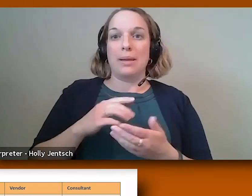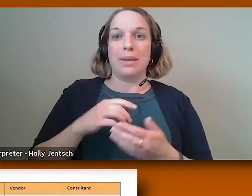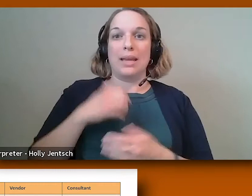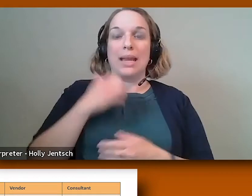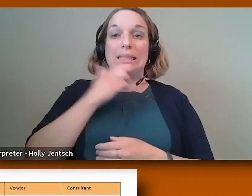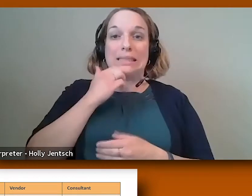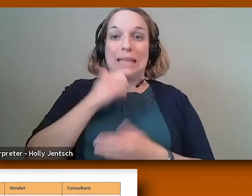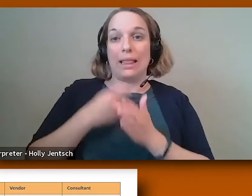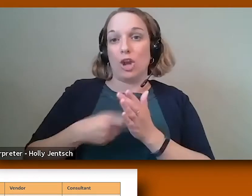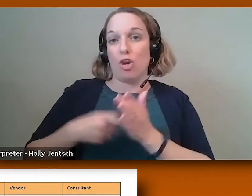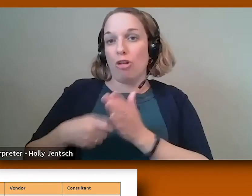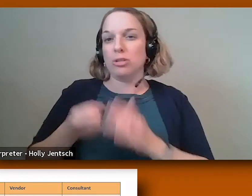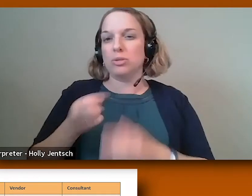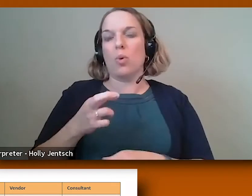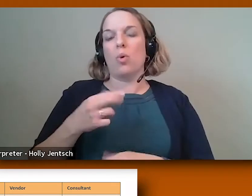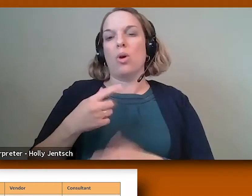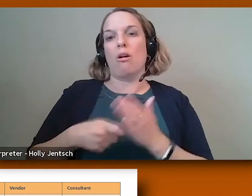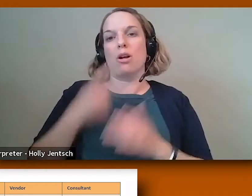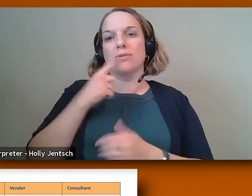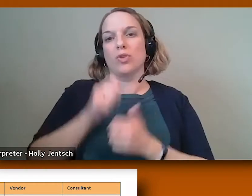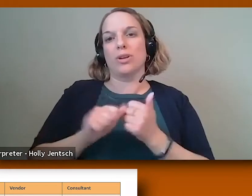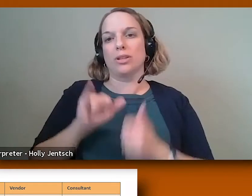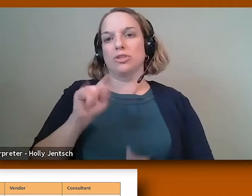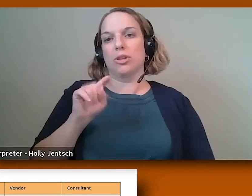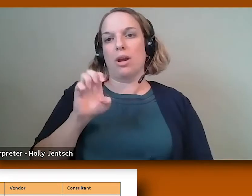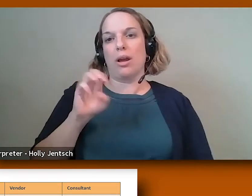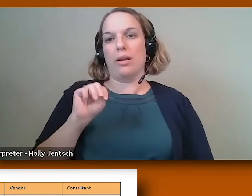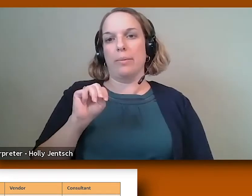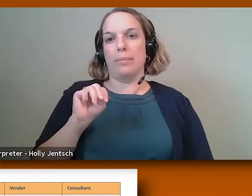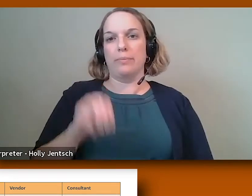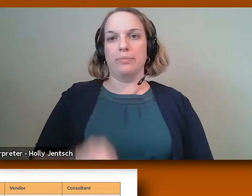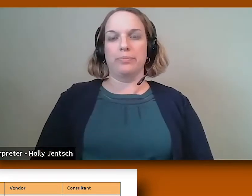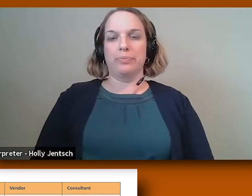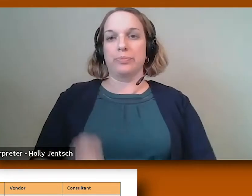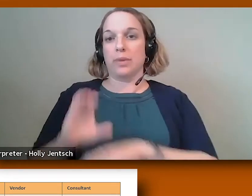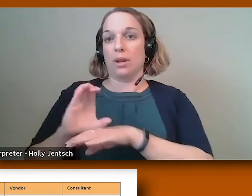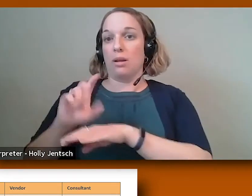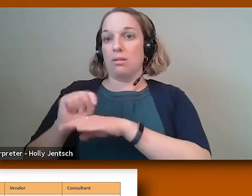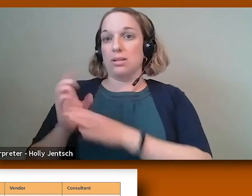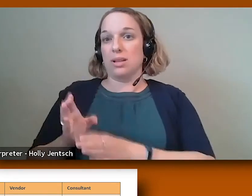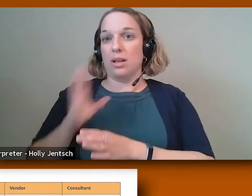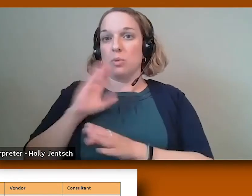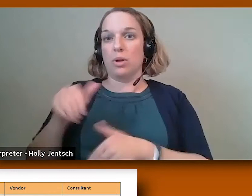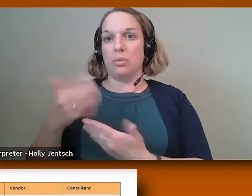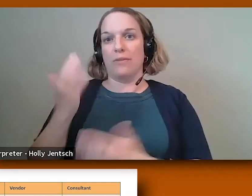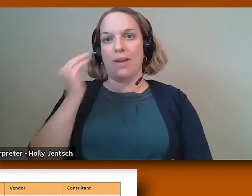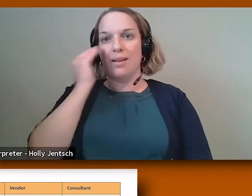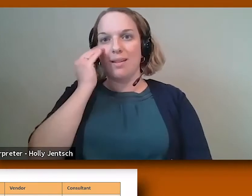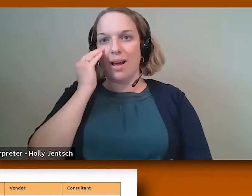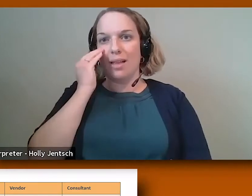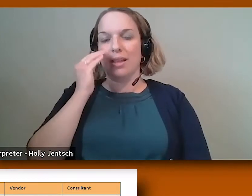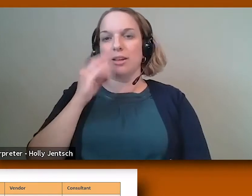a cost per item. A consultant generally will provide knowledge and expertise in the specified area,